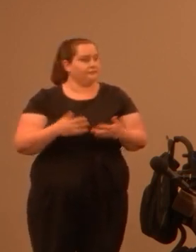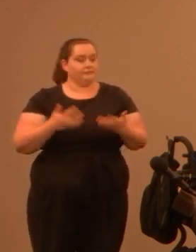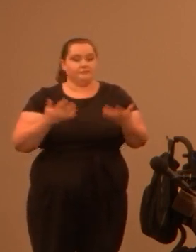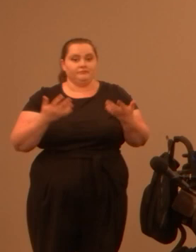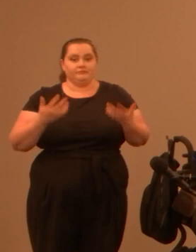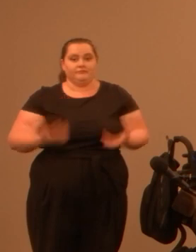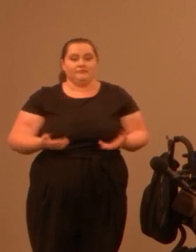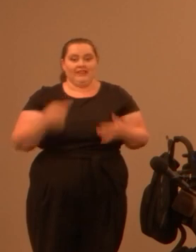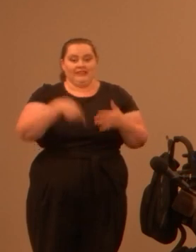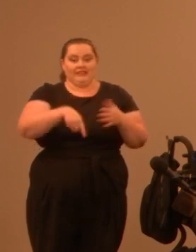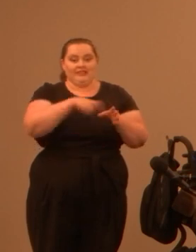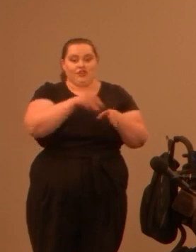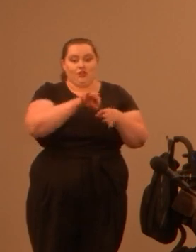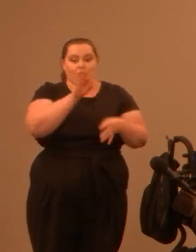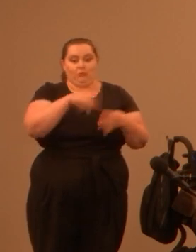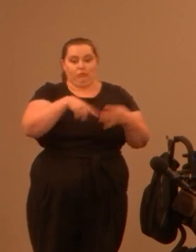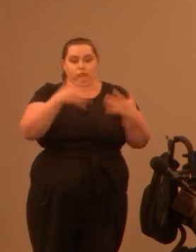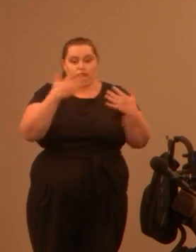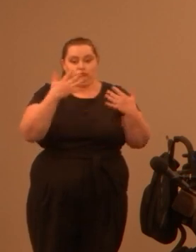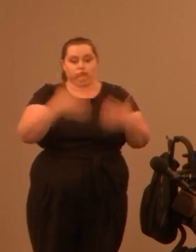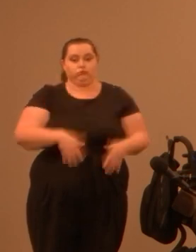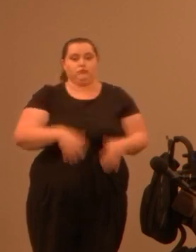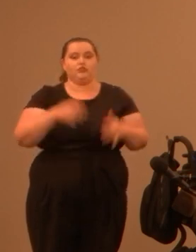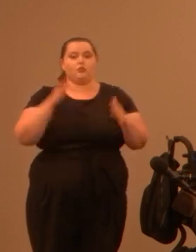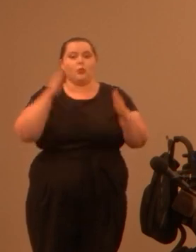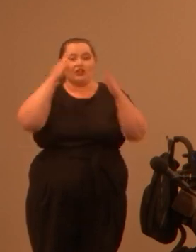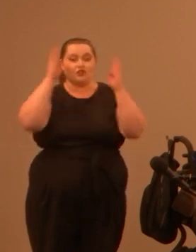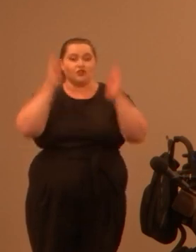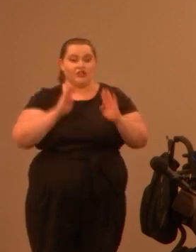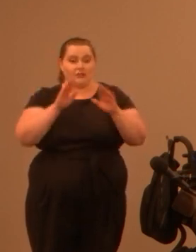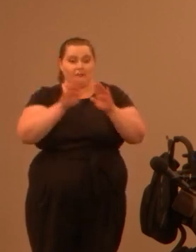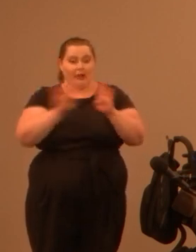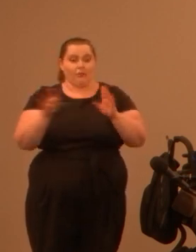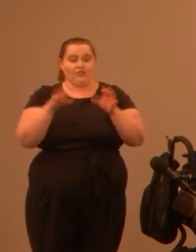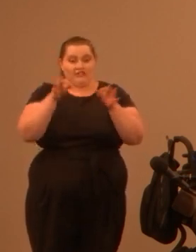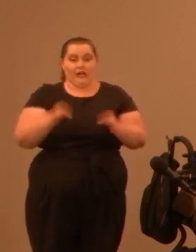this year's nominees, the judging panel have decided to have two winners.